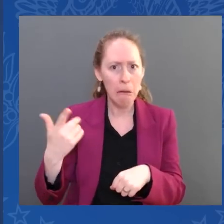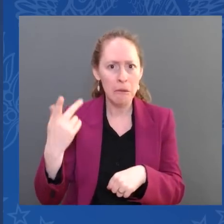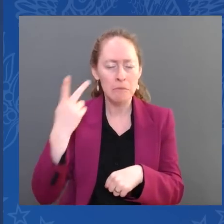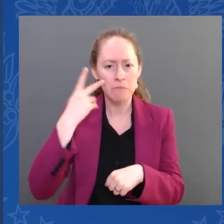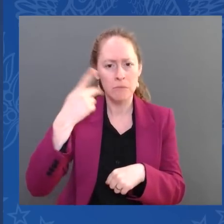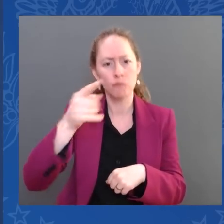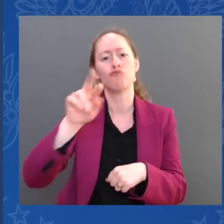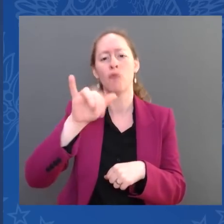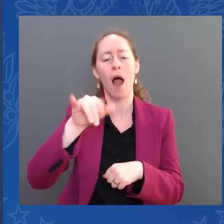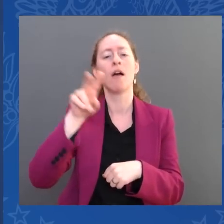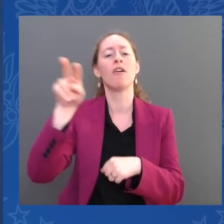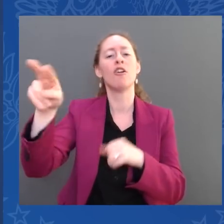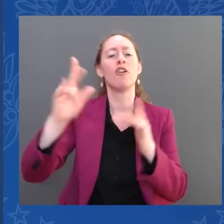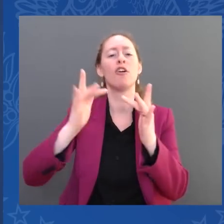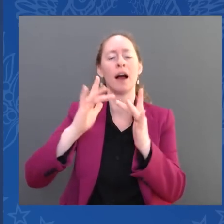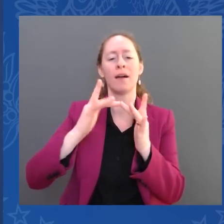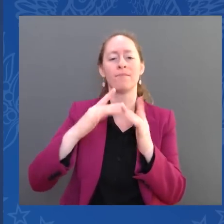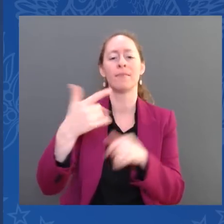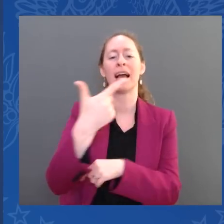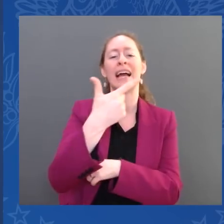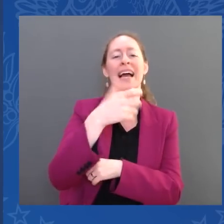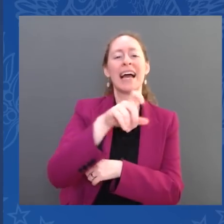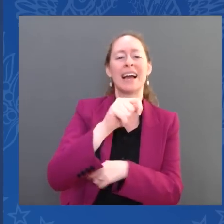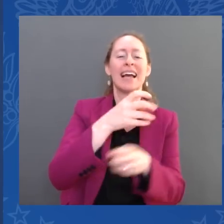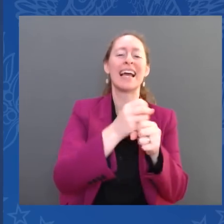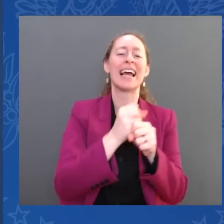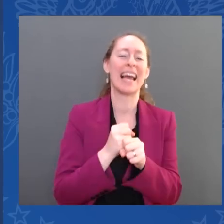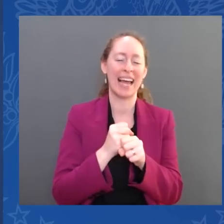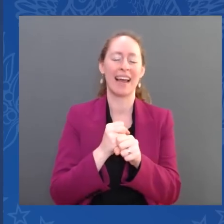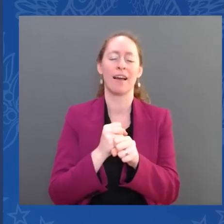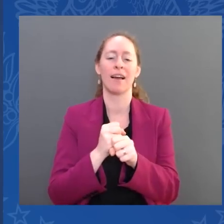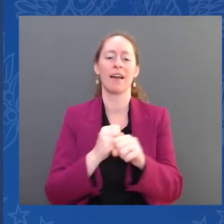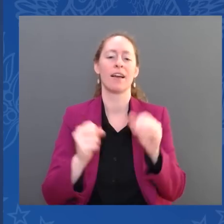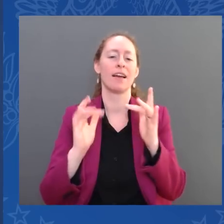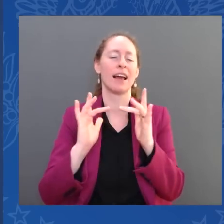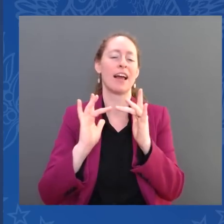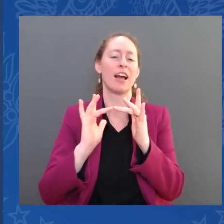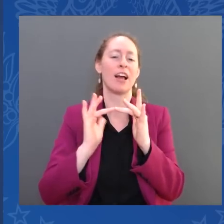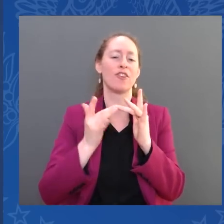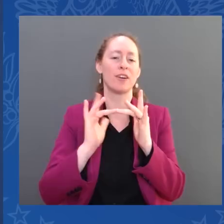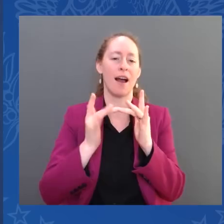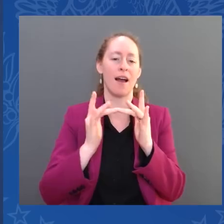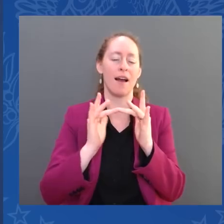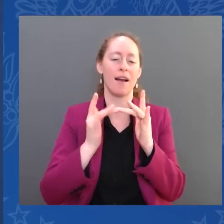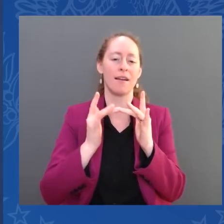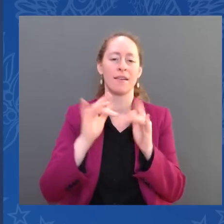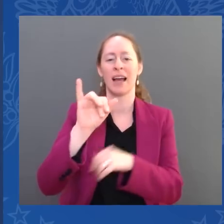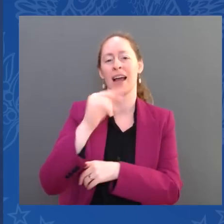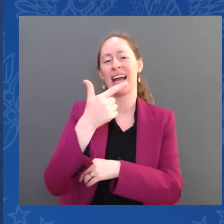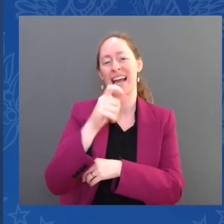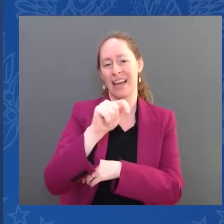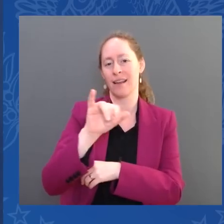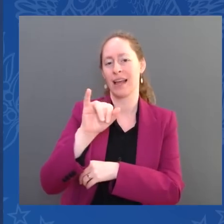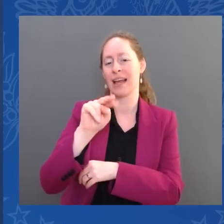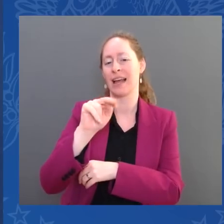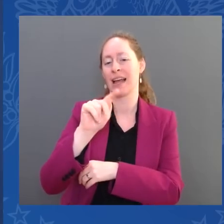I'll say it again: GetInternet.gov. See if you qualify. I've laid out a plan to lower the cost of everyday goods